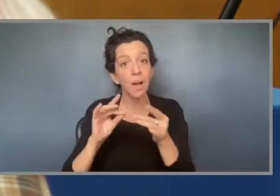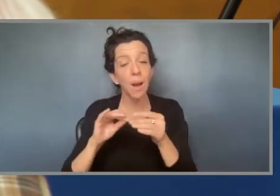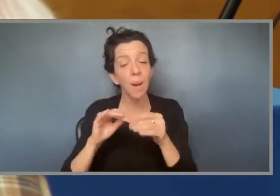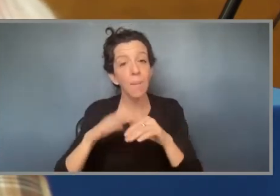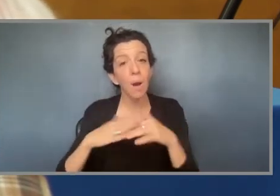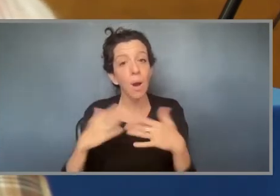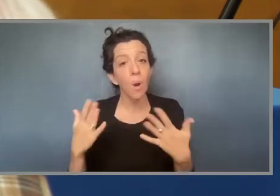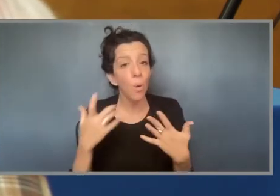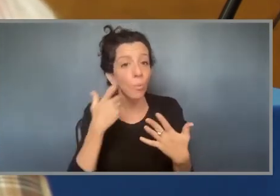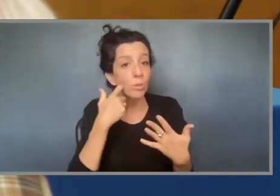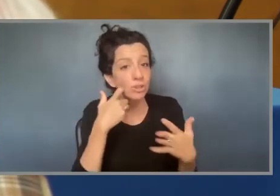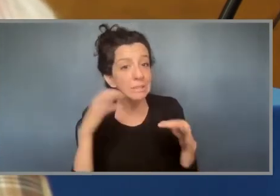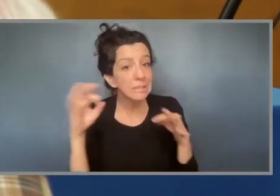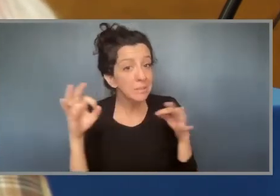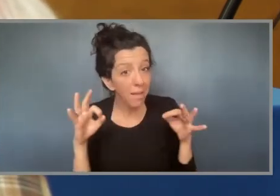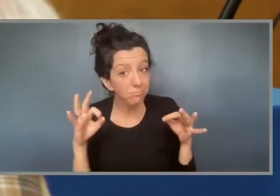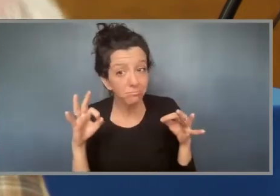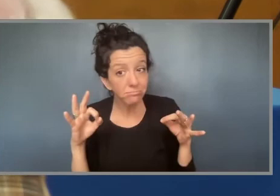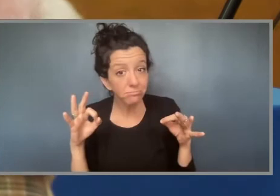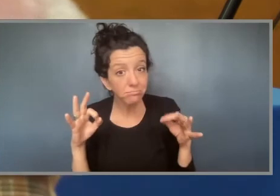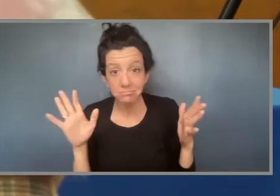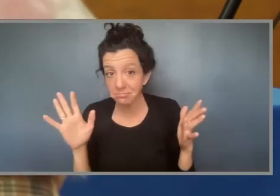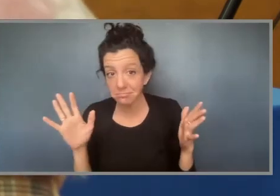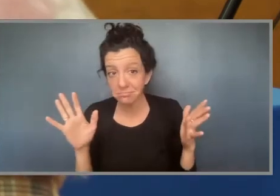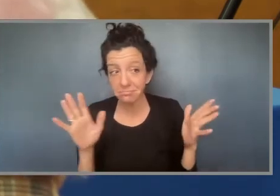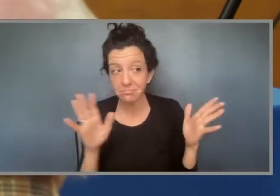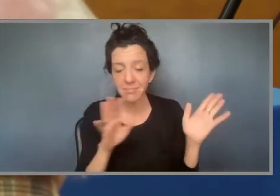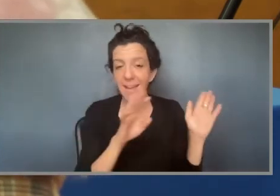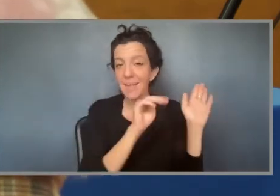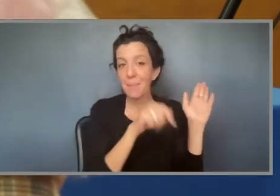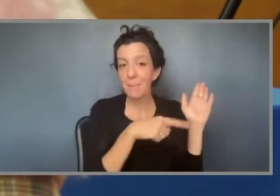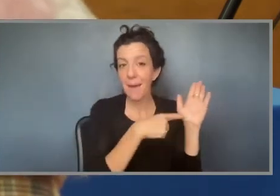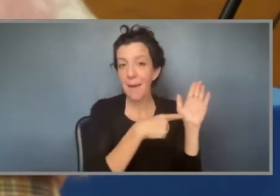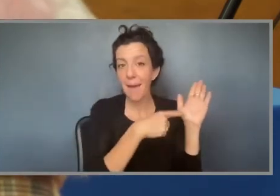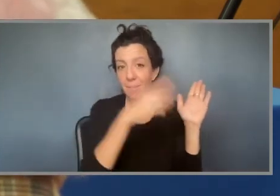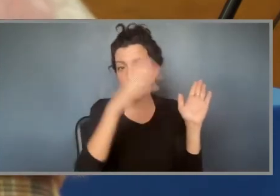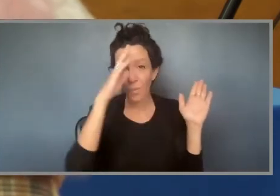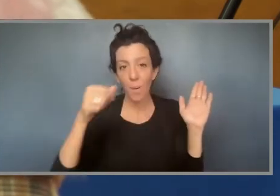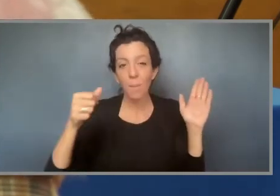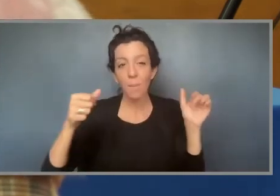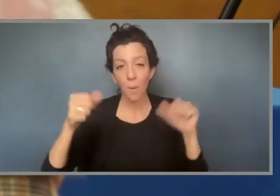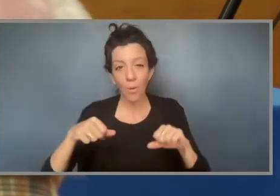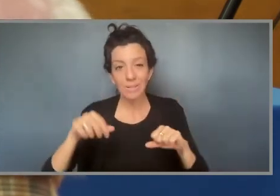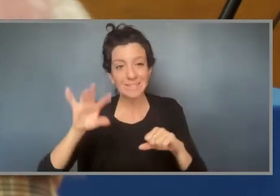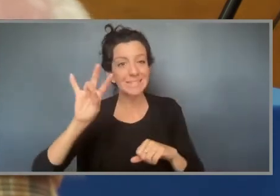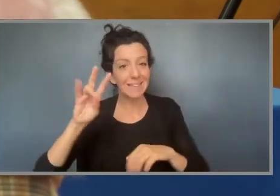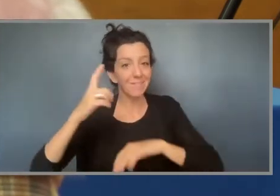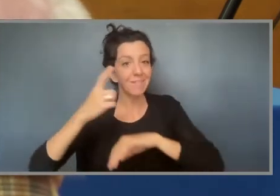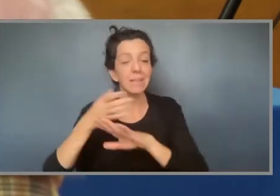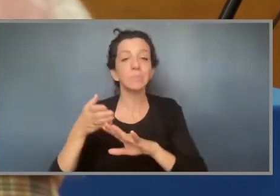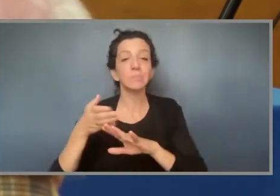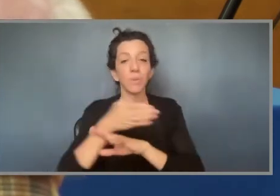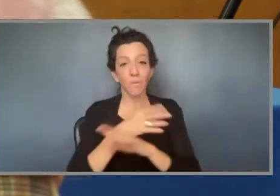Studio: Are there any is there anybody here who would like to comment on on what was what we just went over on the map the